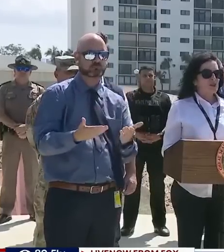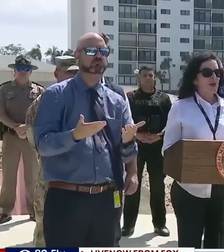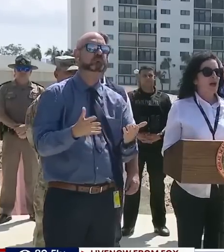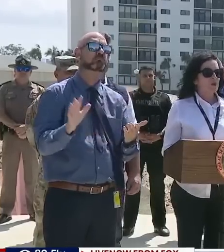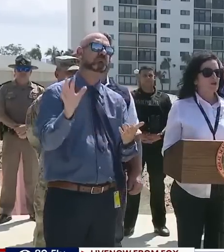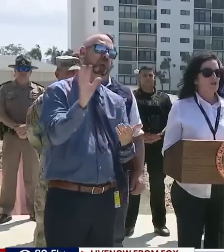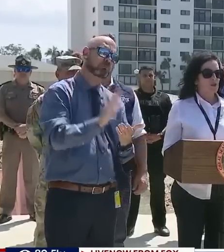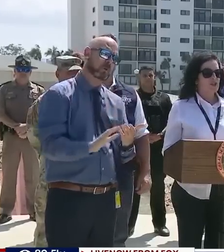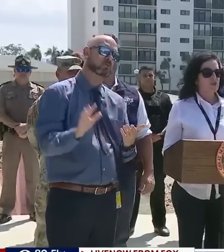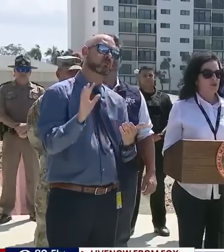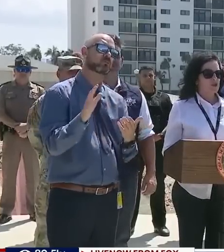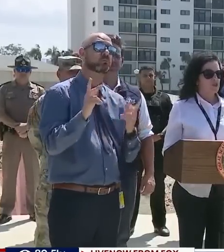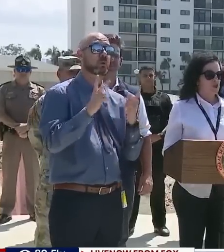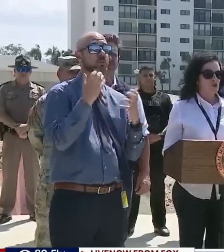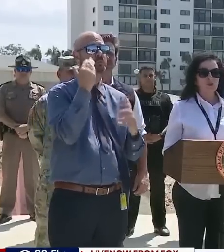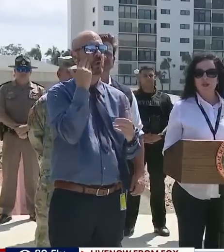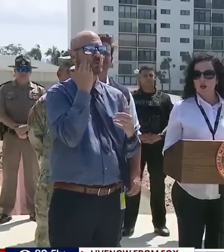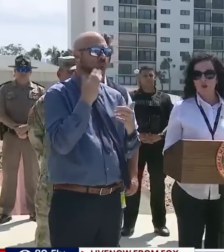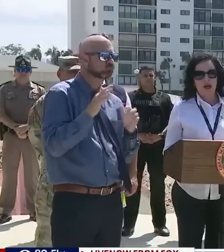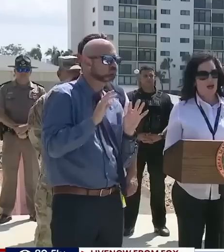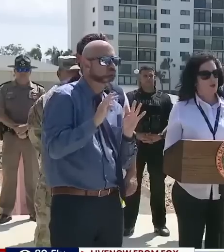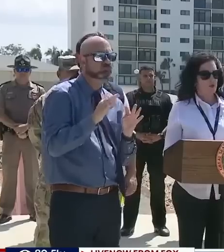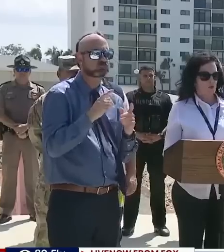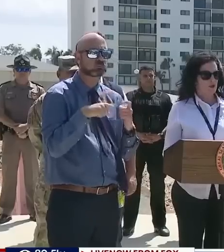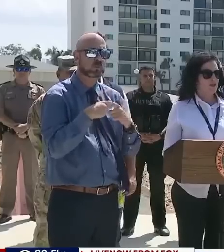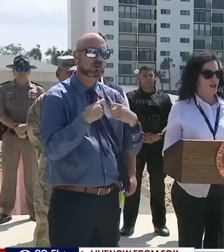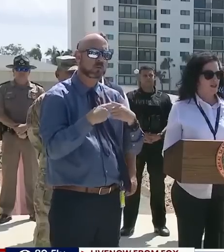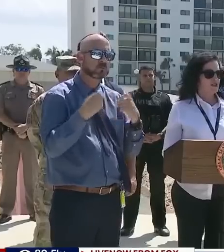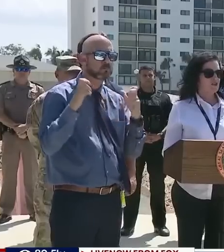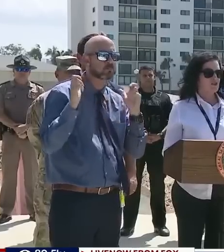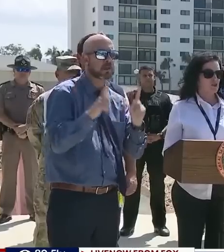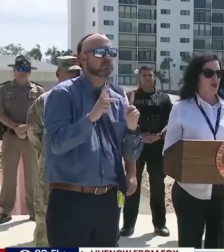estimated time of restoration for our customers in panelist County. People